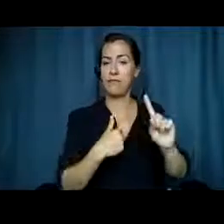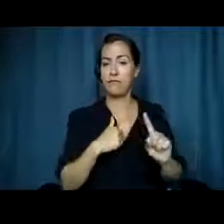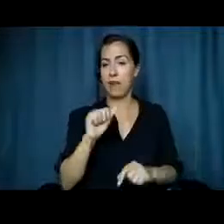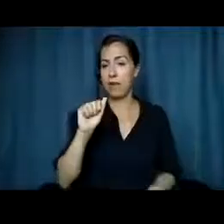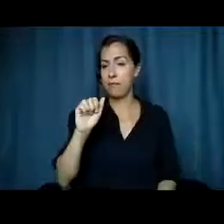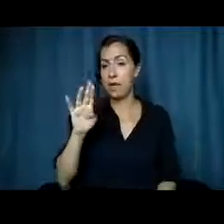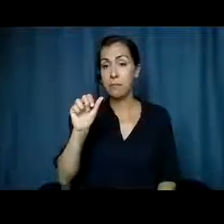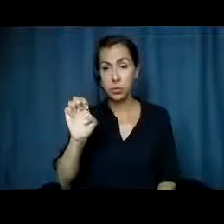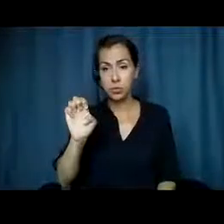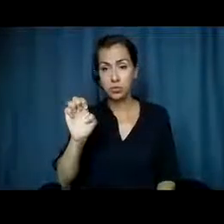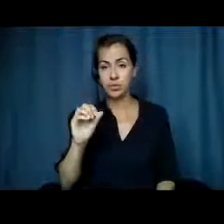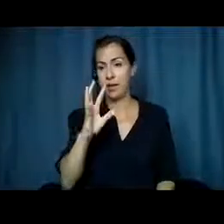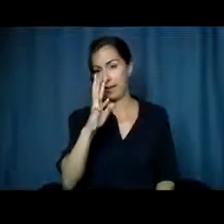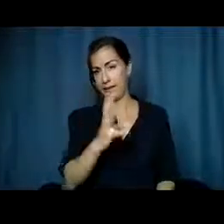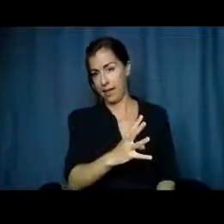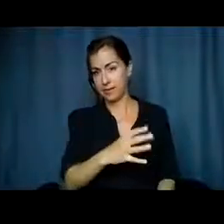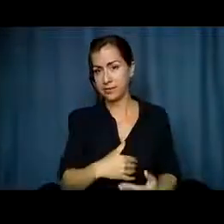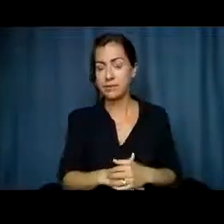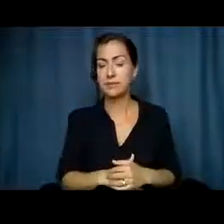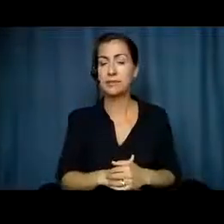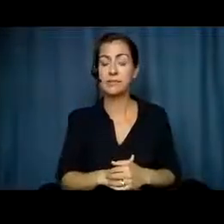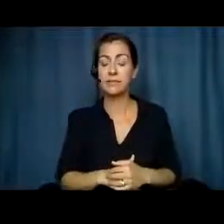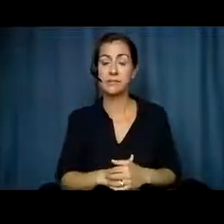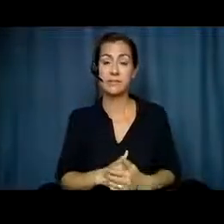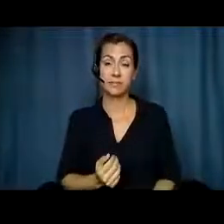voting booths, voting processes, have to be accessible